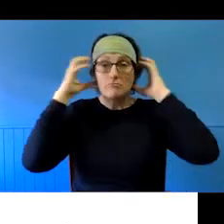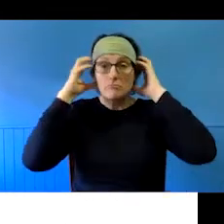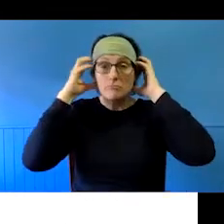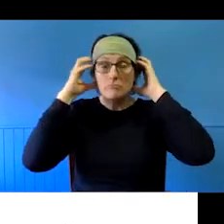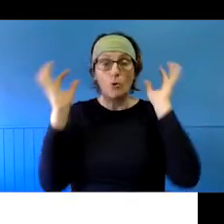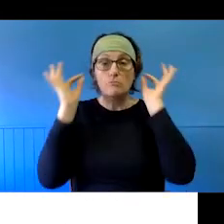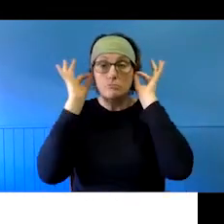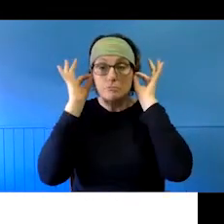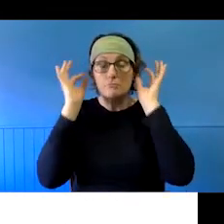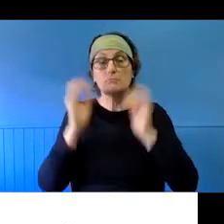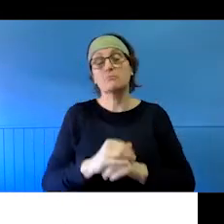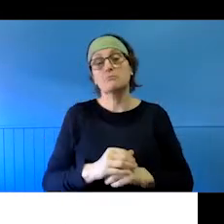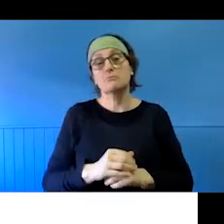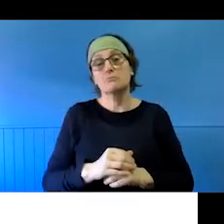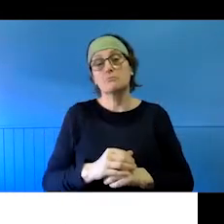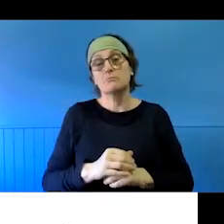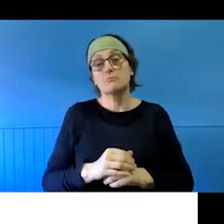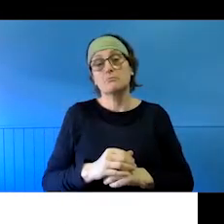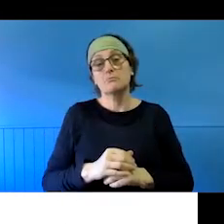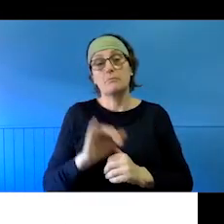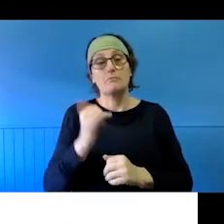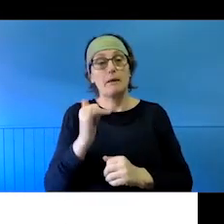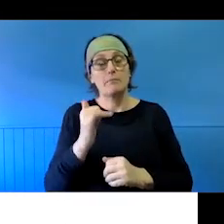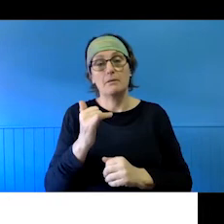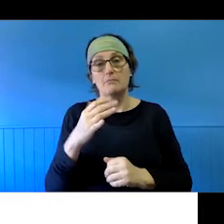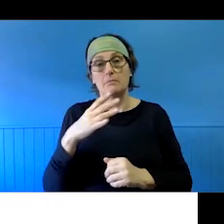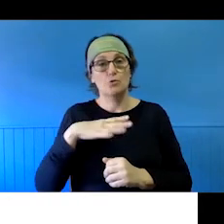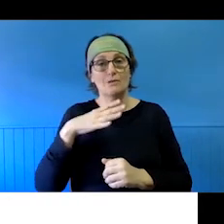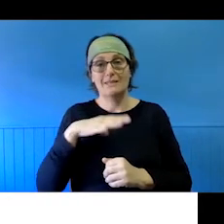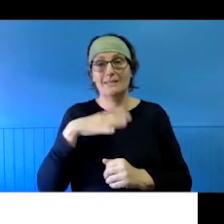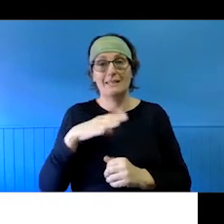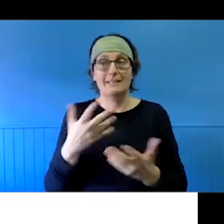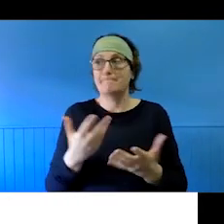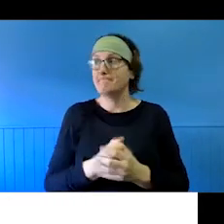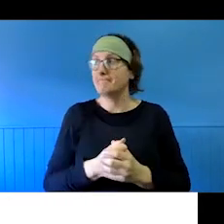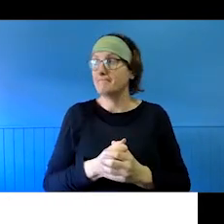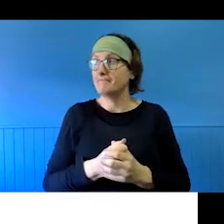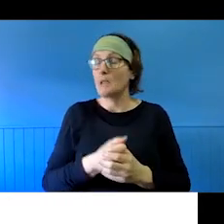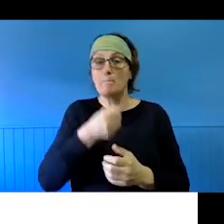You're going to be looking at the different aspects of microphones.